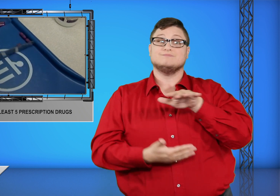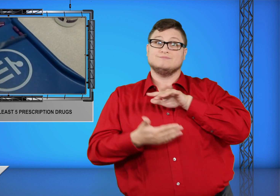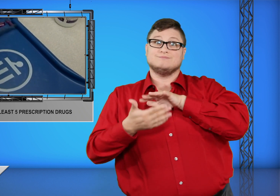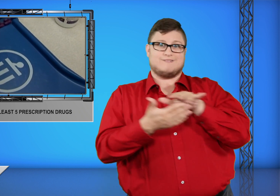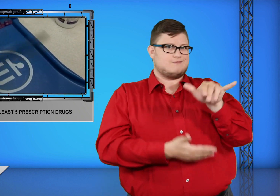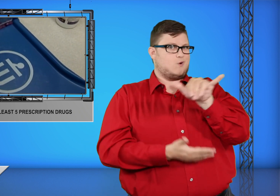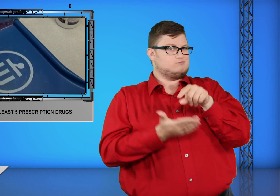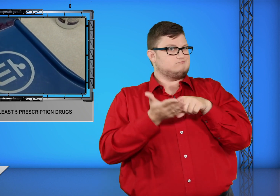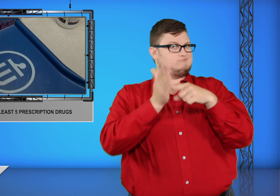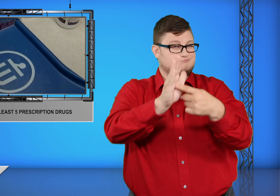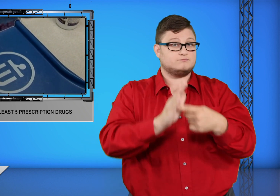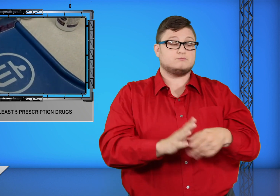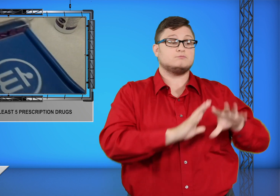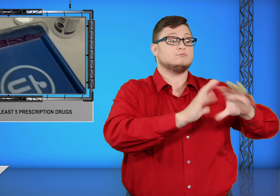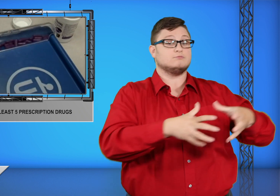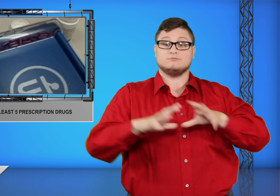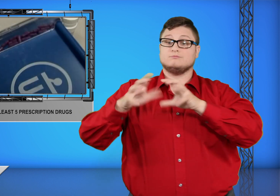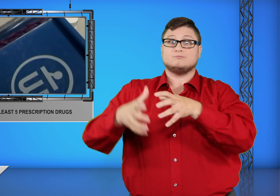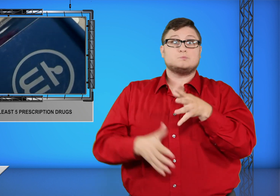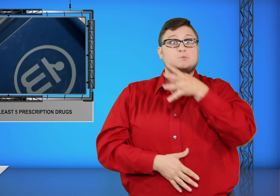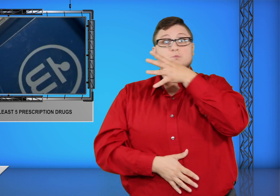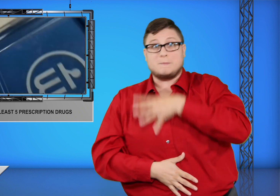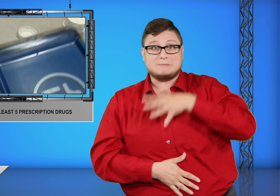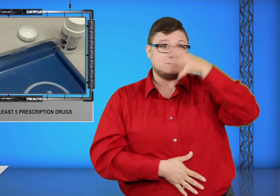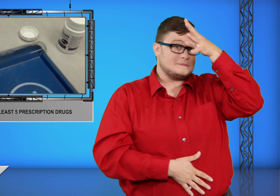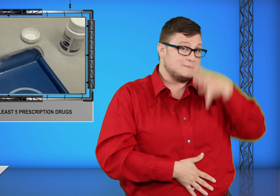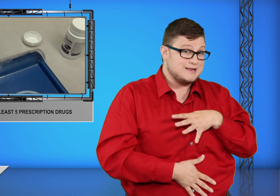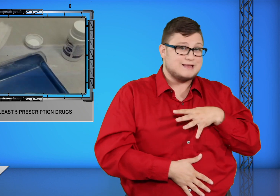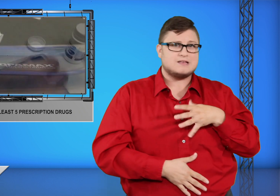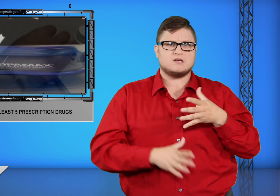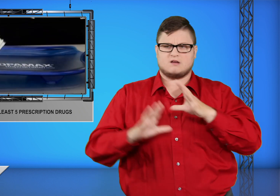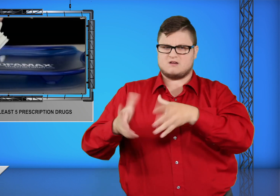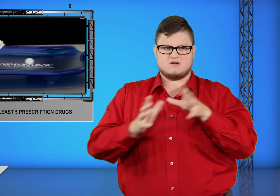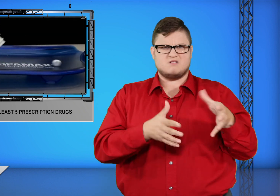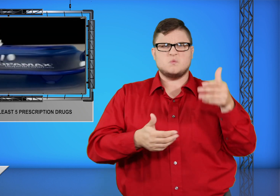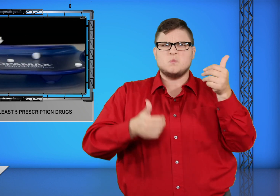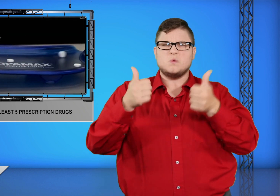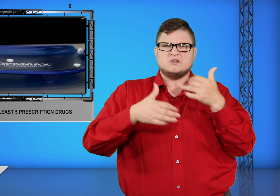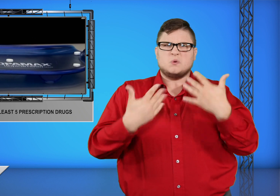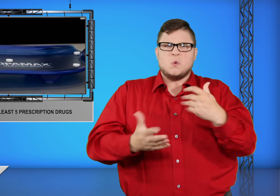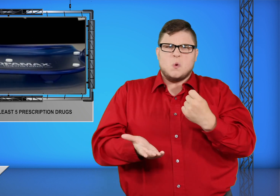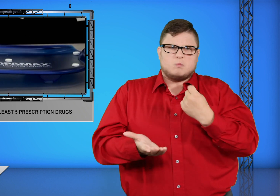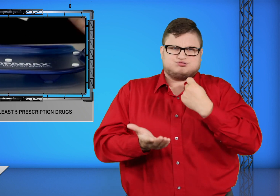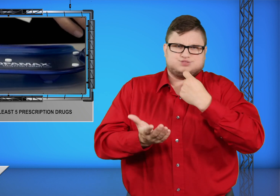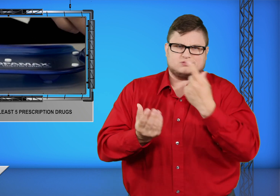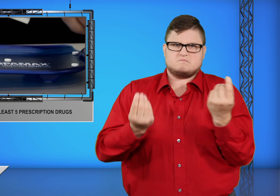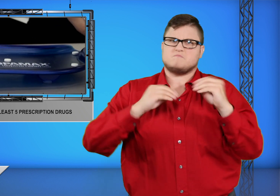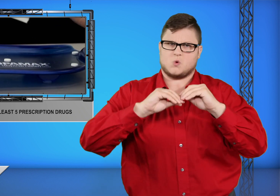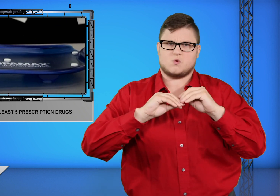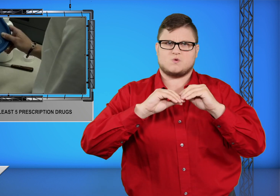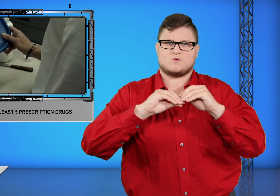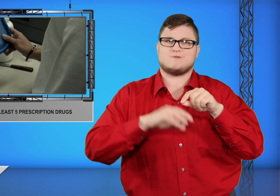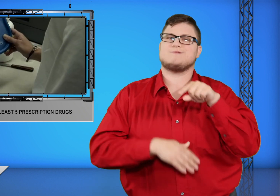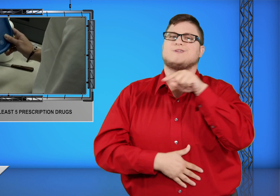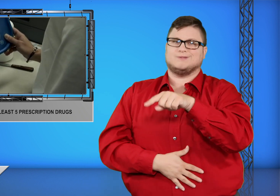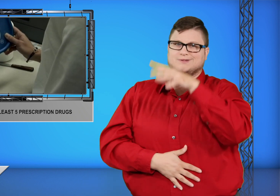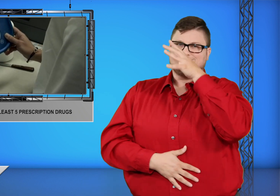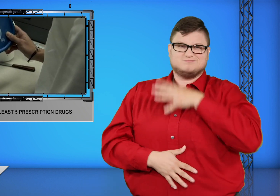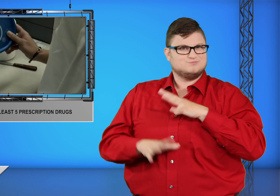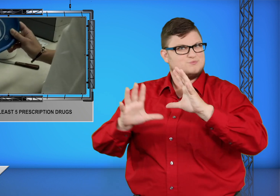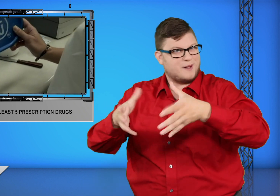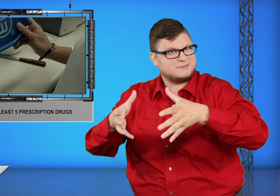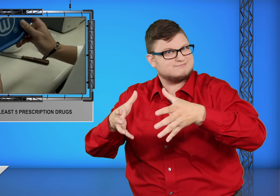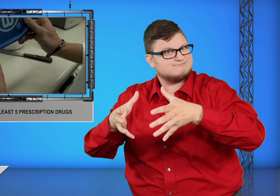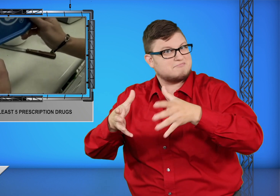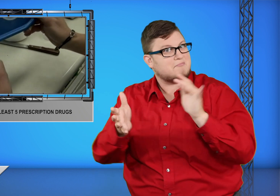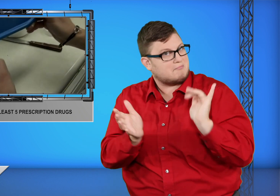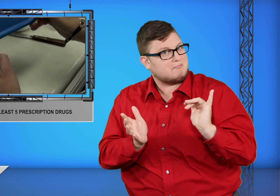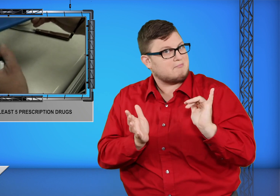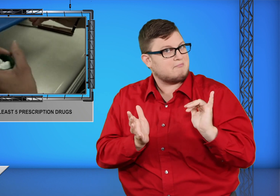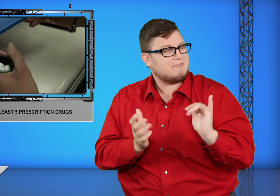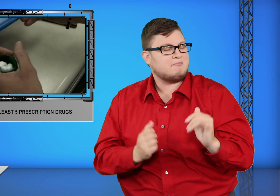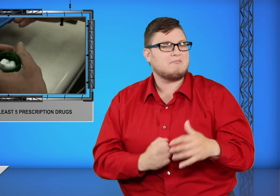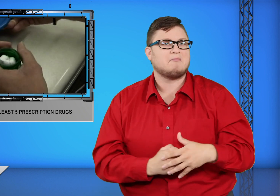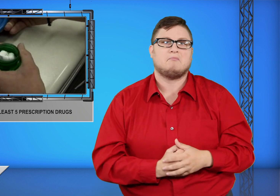The study also shows women take more prescription drugs than men.